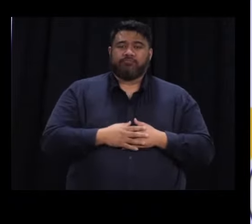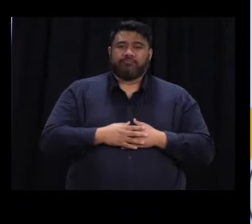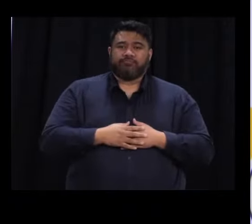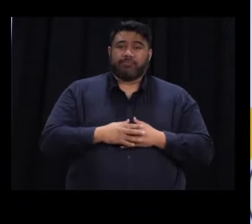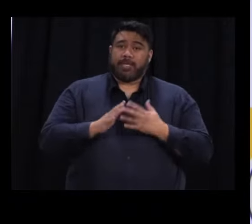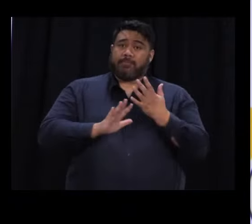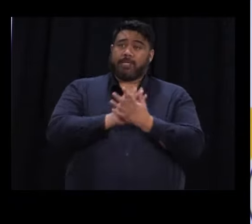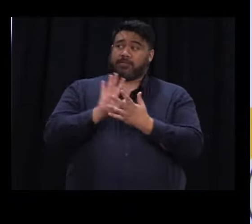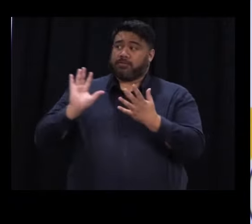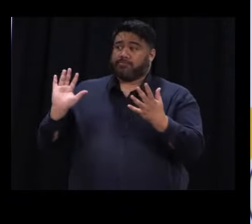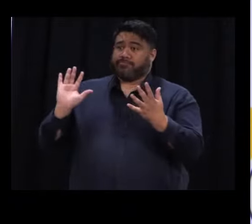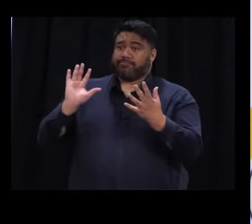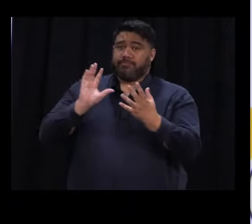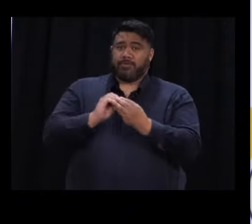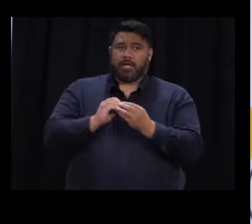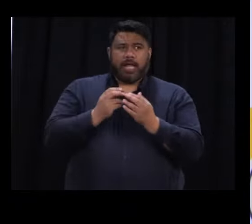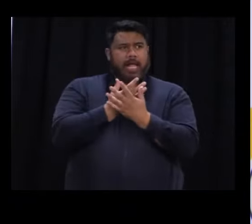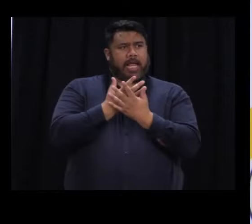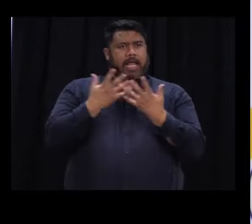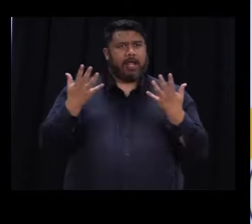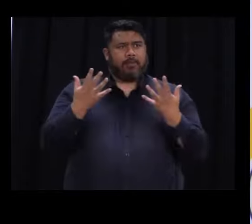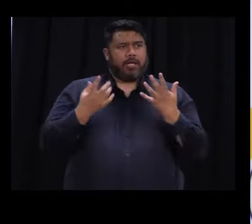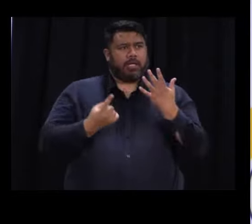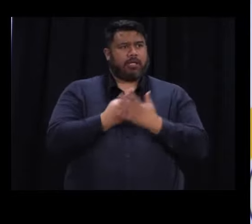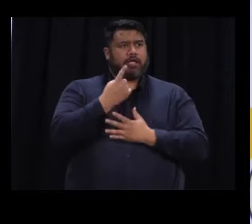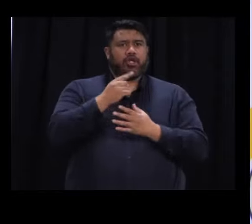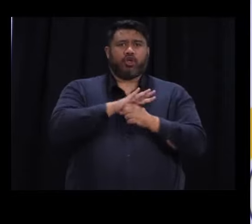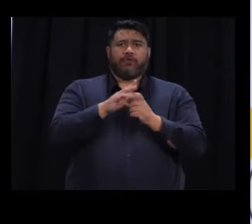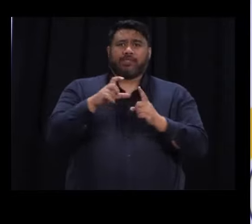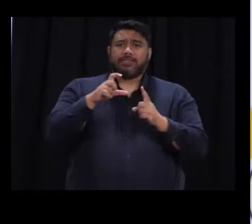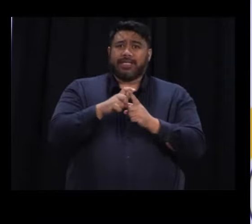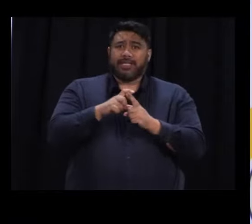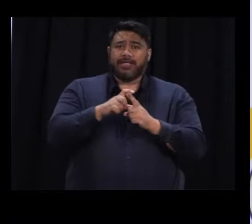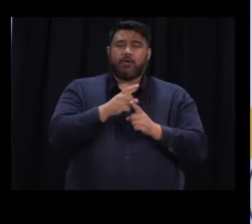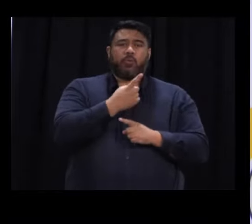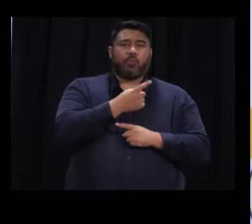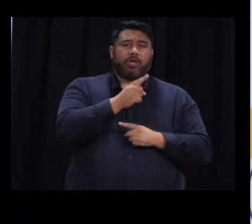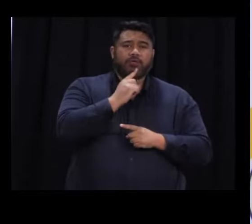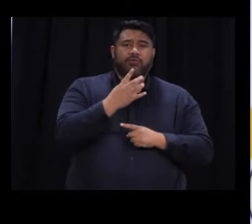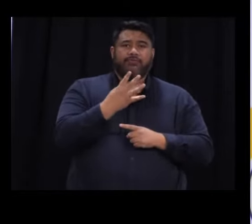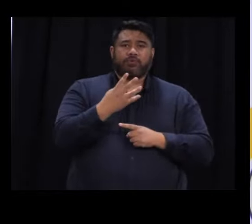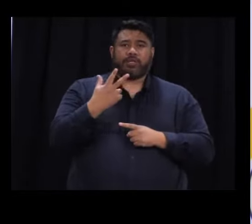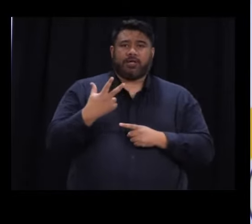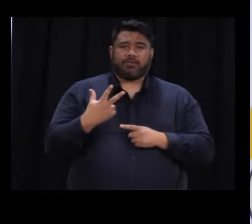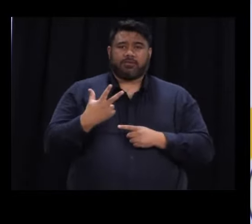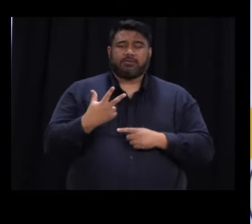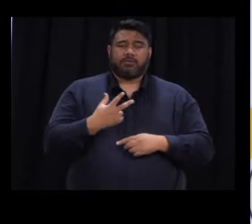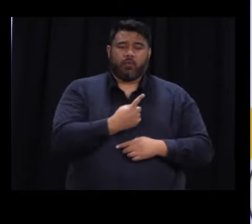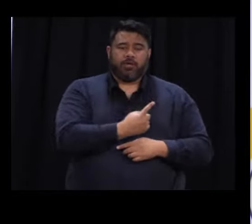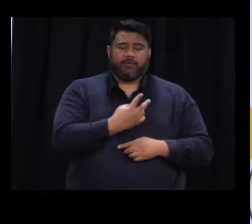there are 41 new positive cases of COVID-19 in the community. So our total number of